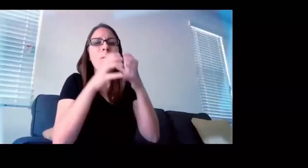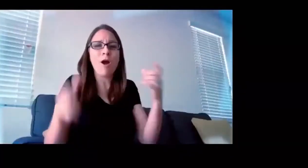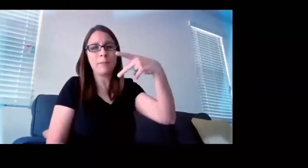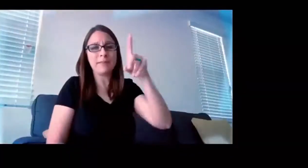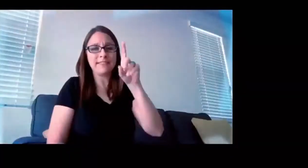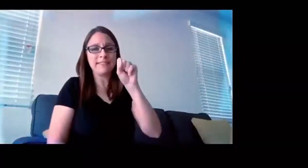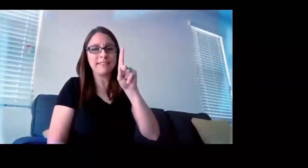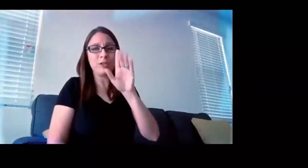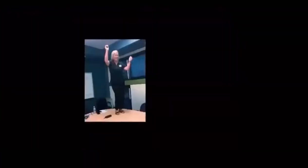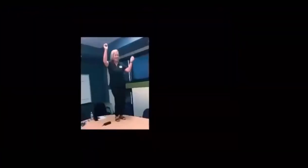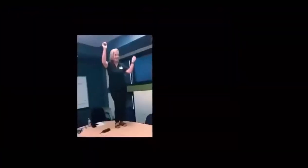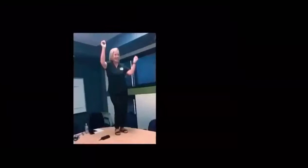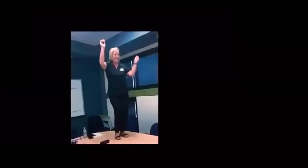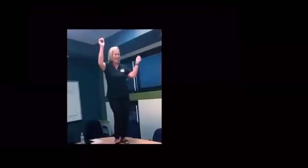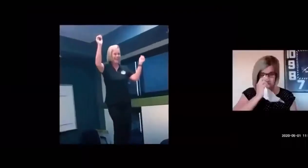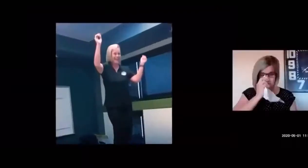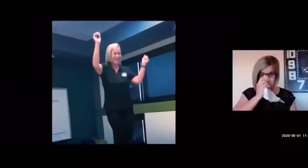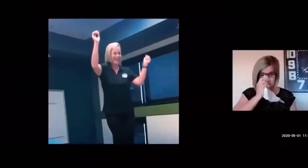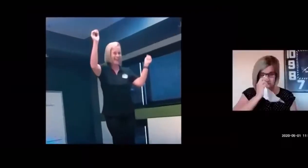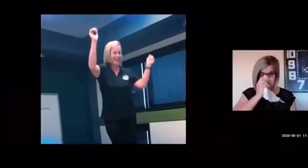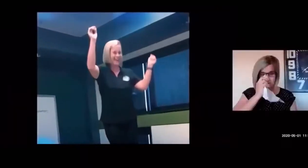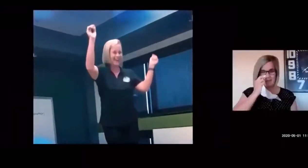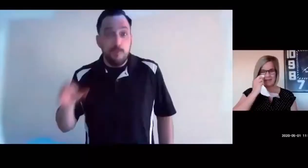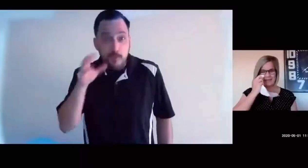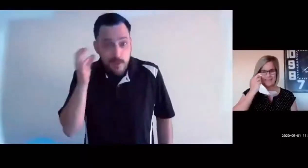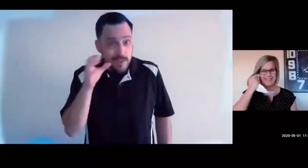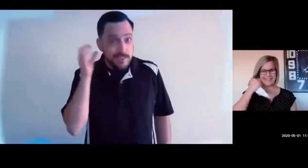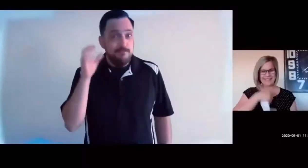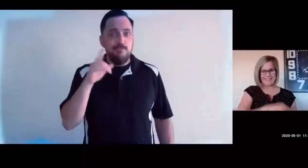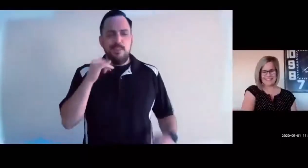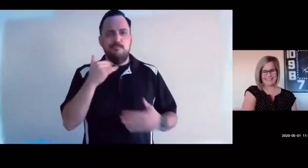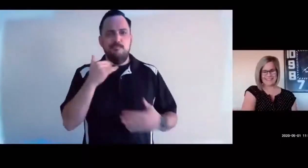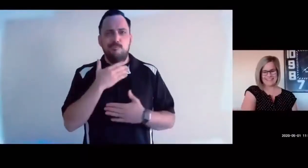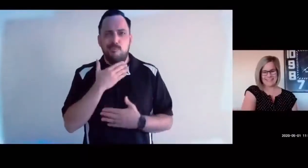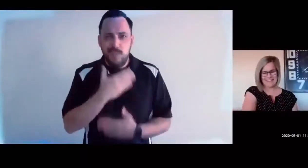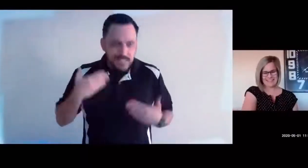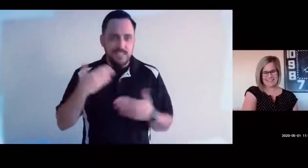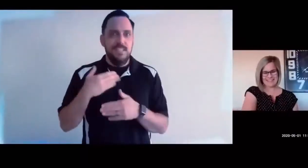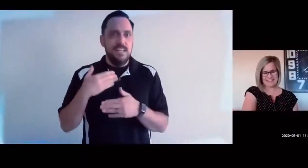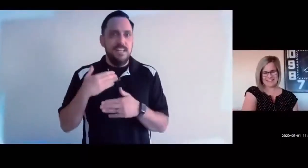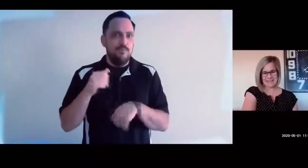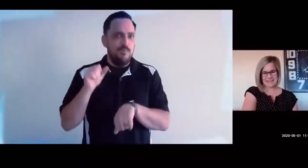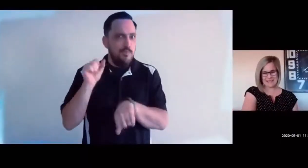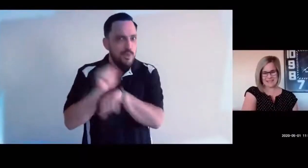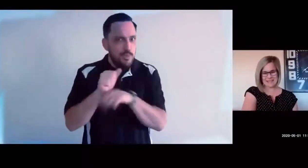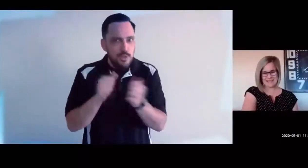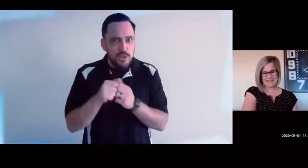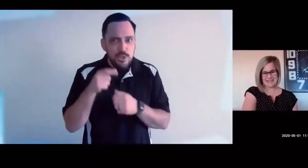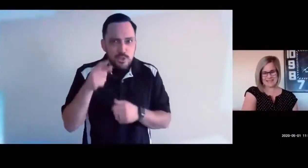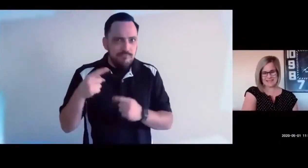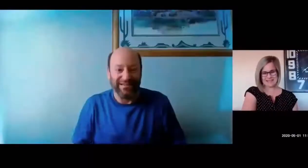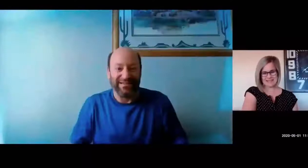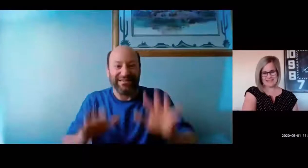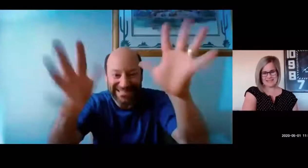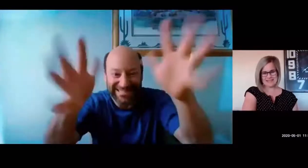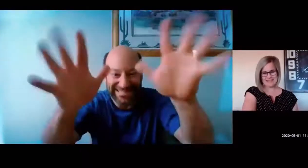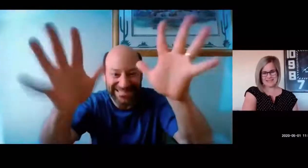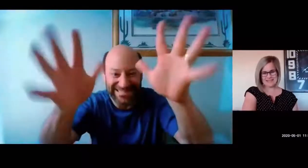You have done so much for PDSD Courtney, I really appreciate working with you!